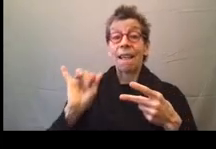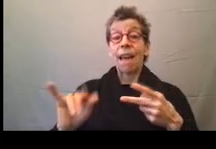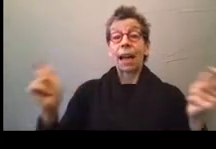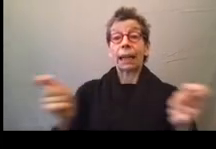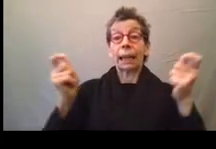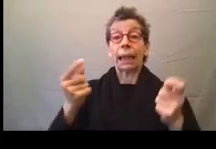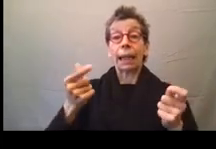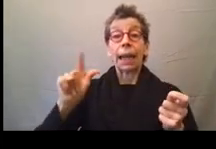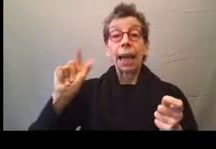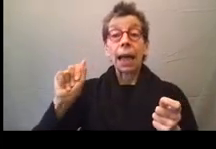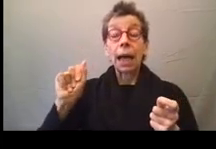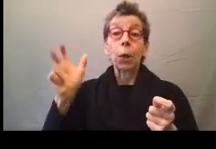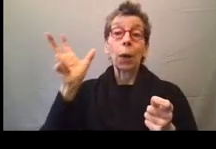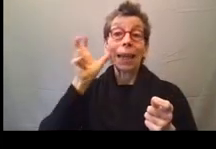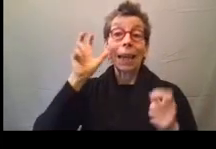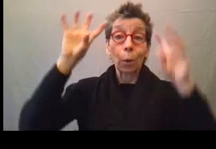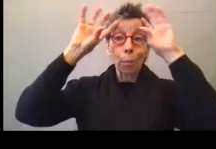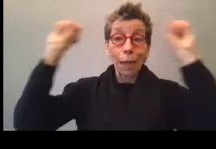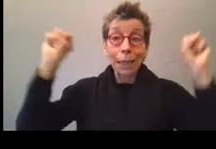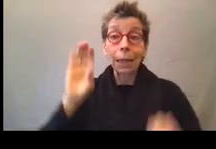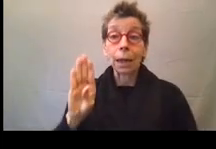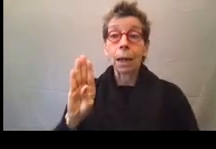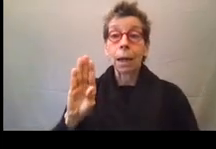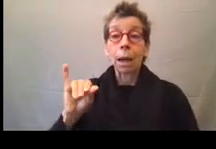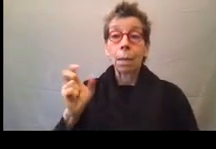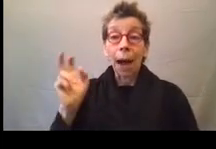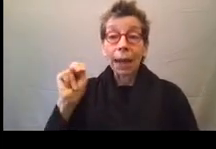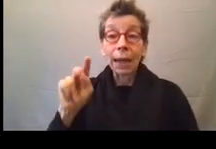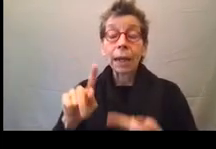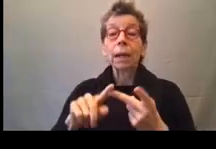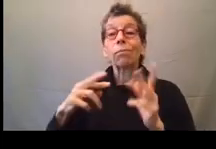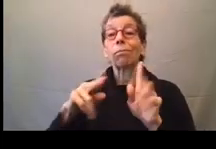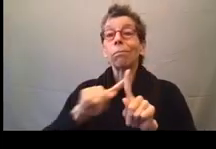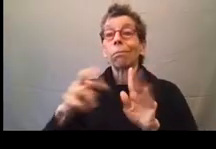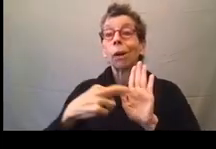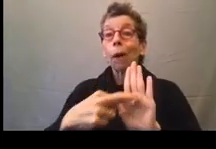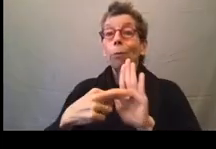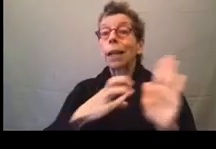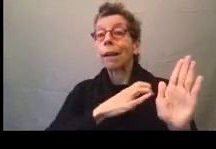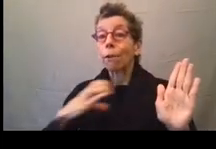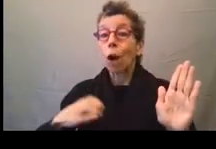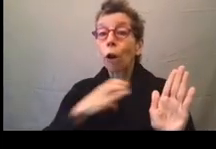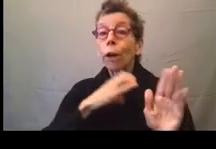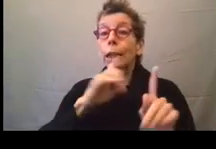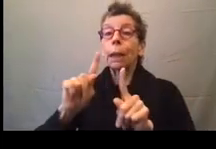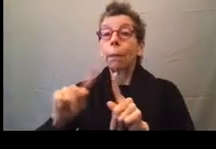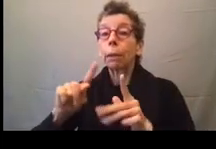from President Biden, Congressman Don Young, Representative Ayanna Pressley Stacey Abrams